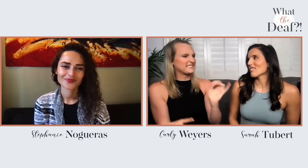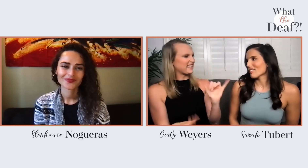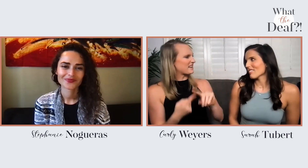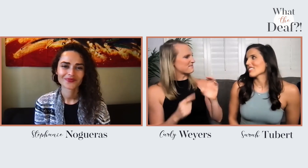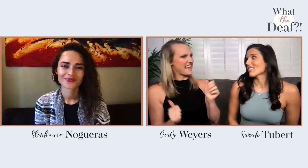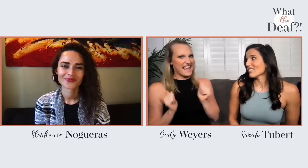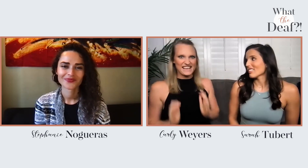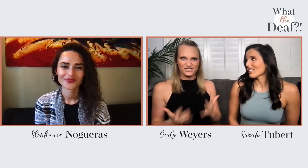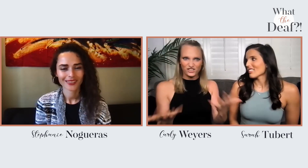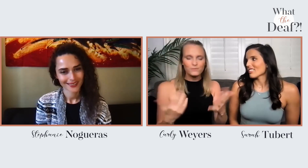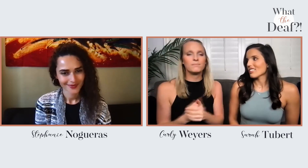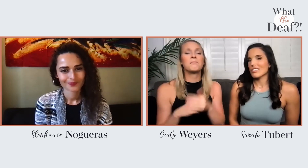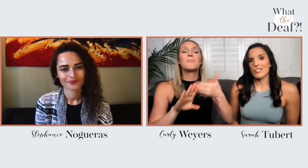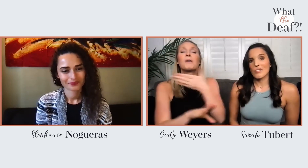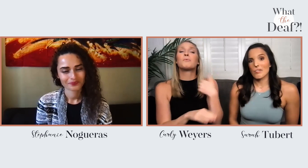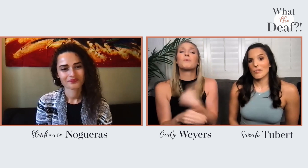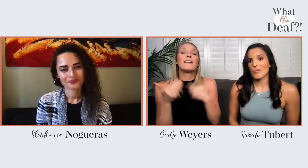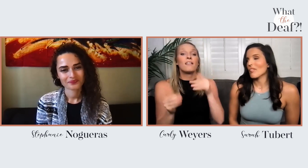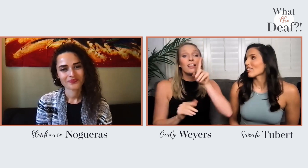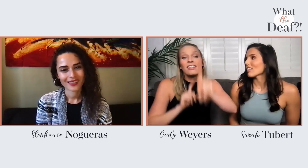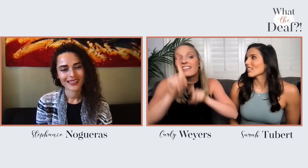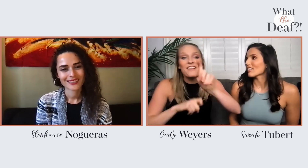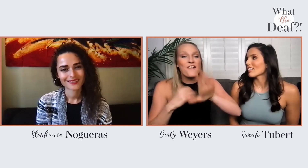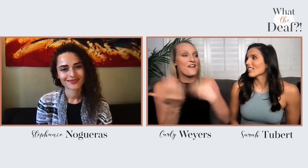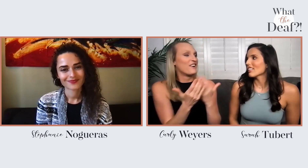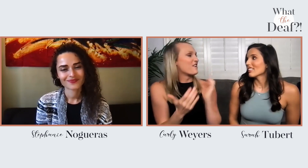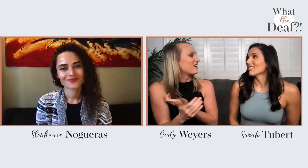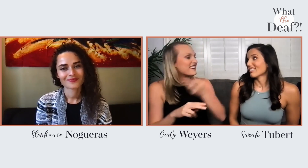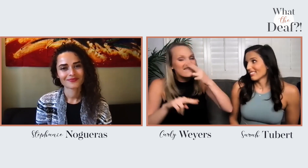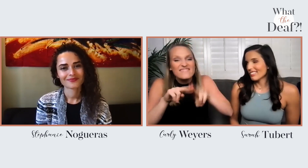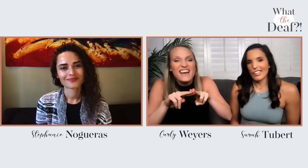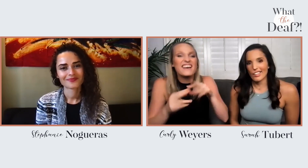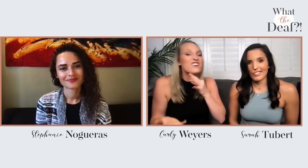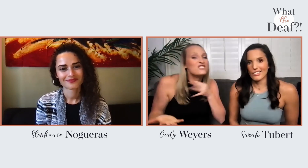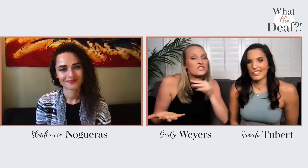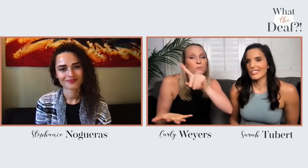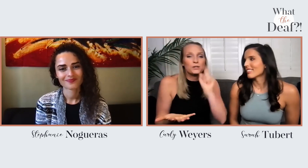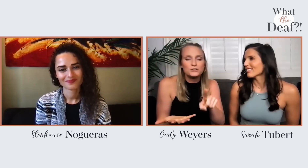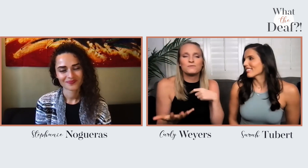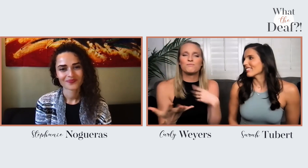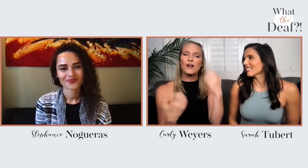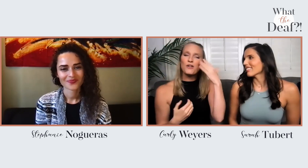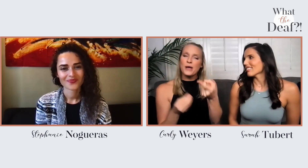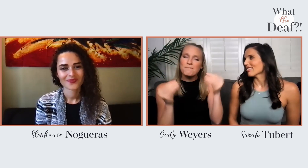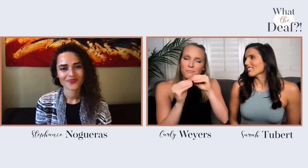your journey, and what it's like to be an actress. Before we dive into all of our fun and curious questions,